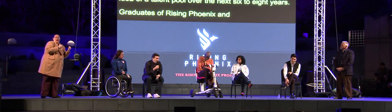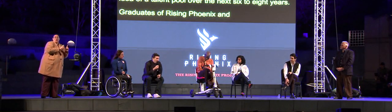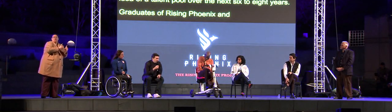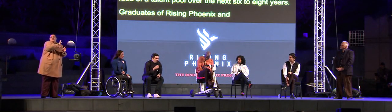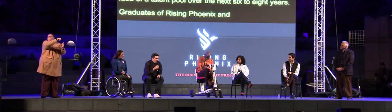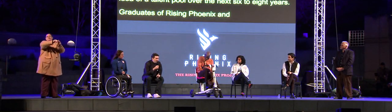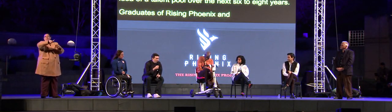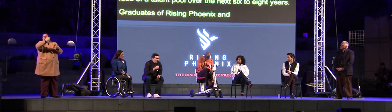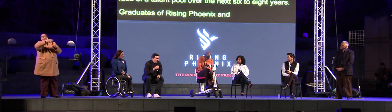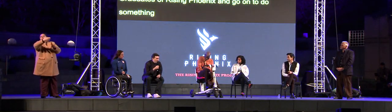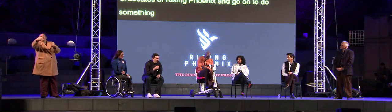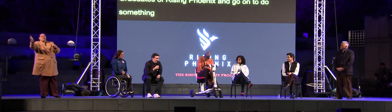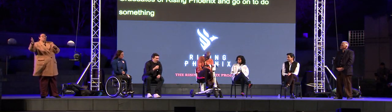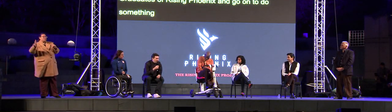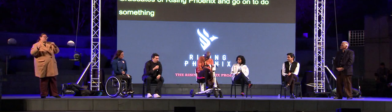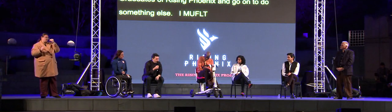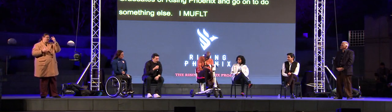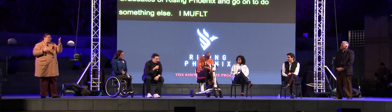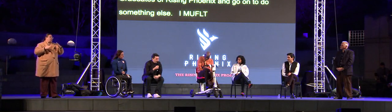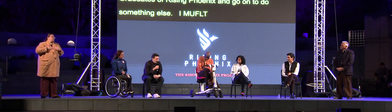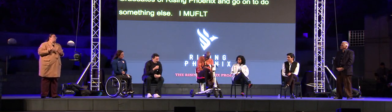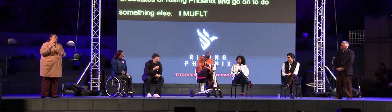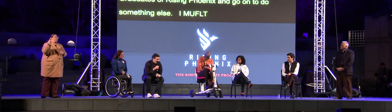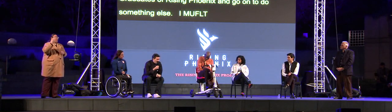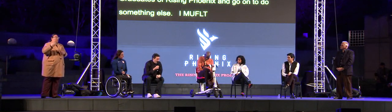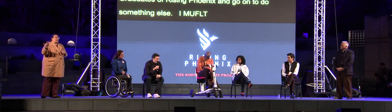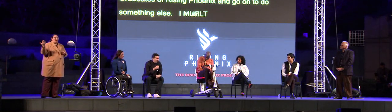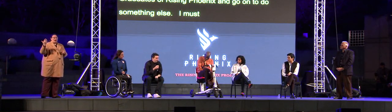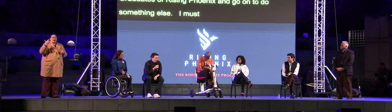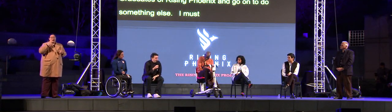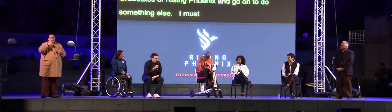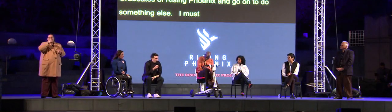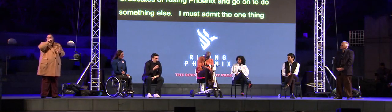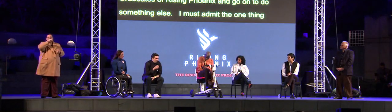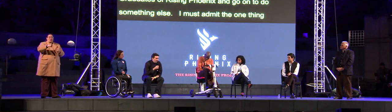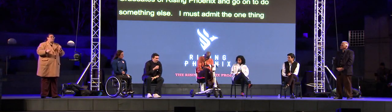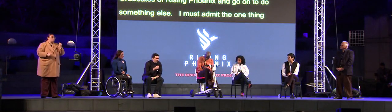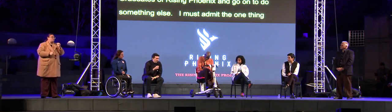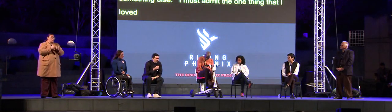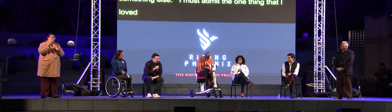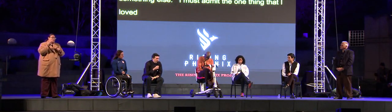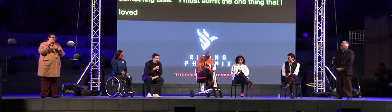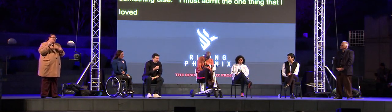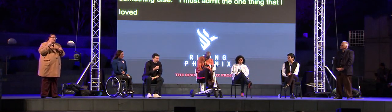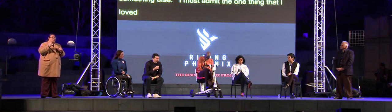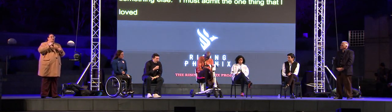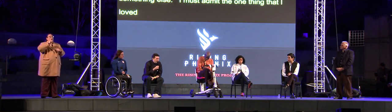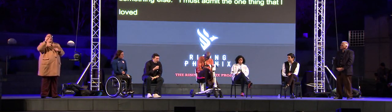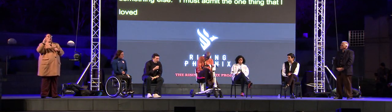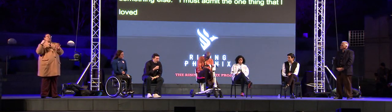I must admit, the one thing that I loved was Only Murders in the Building,